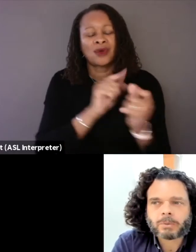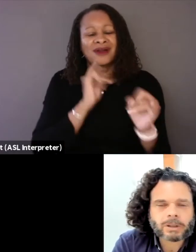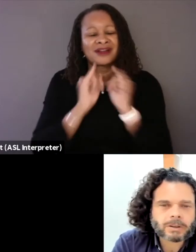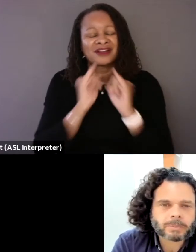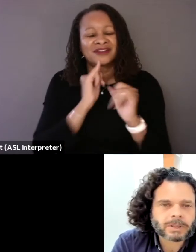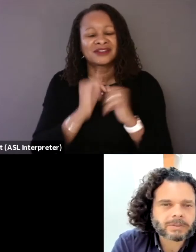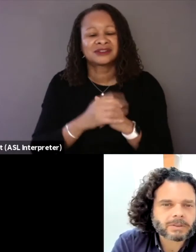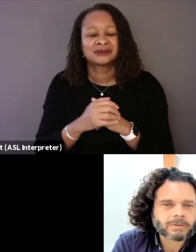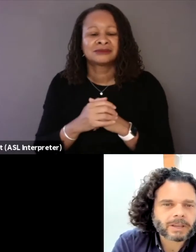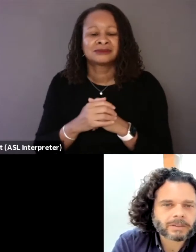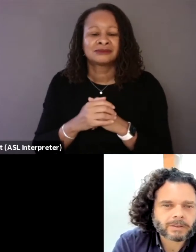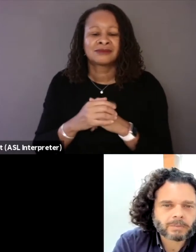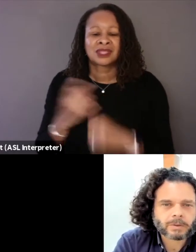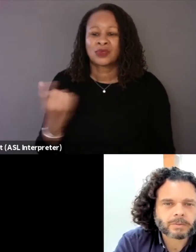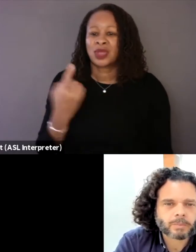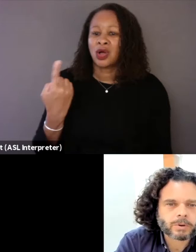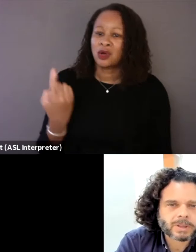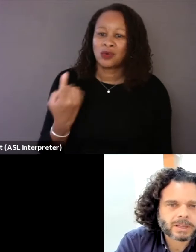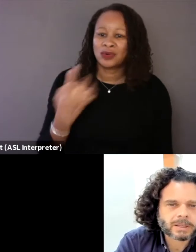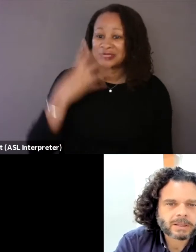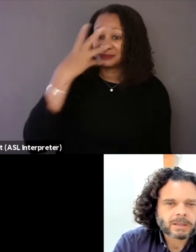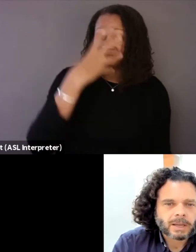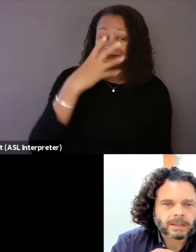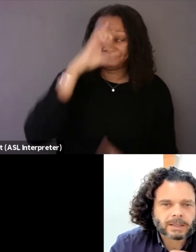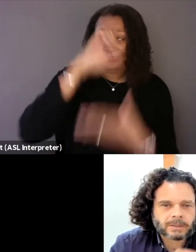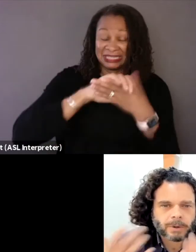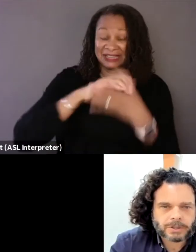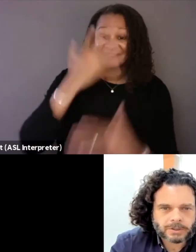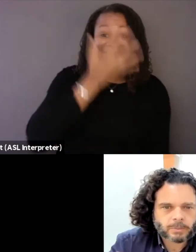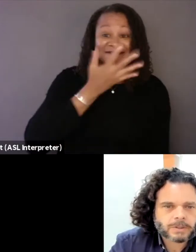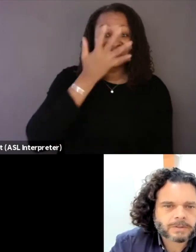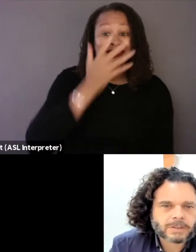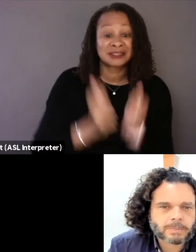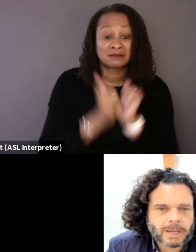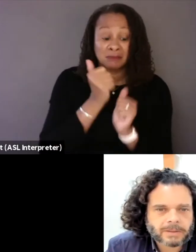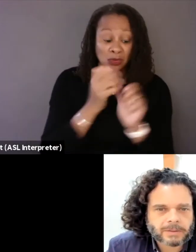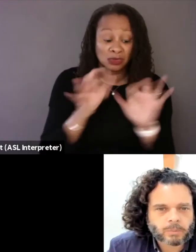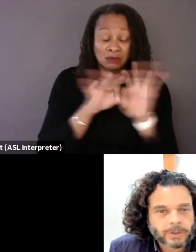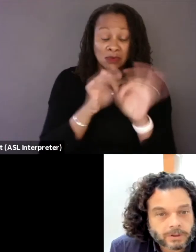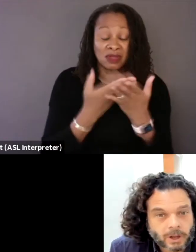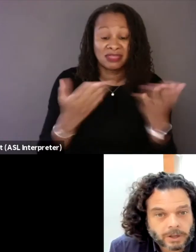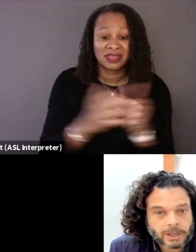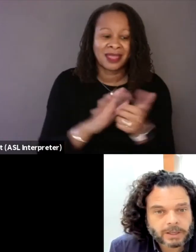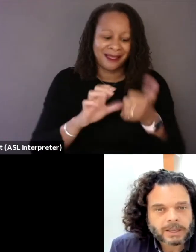we always believe the face is the most important thing. And the expression someone's face makes when they're talking